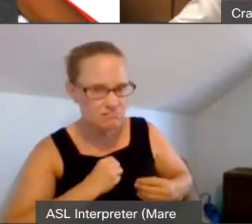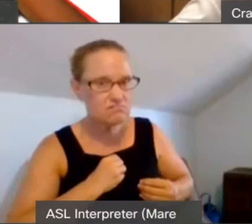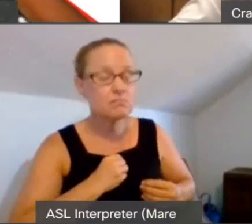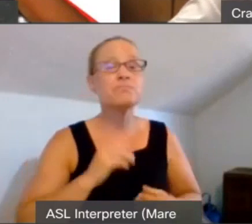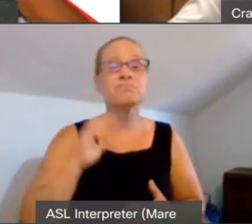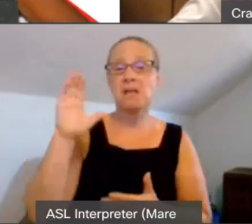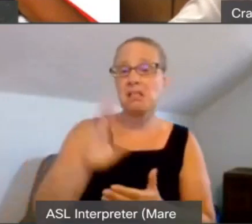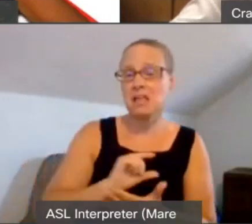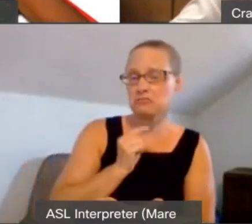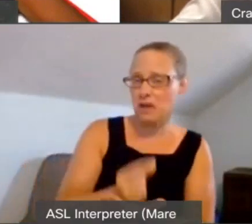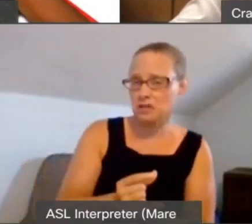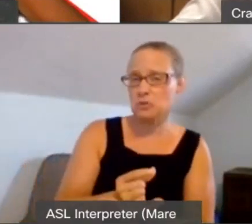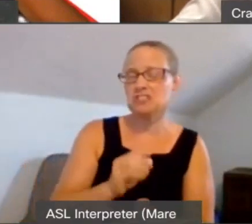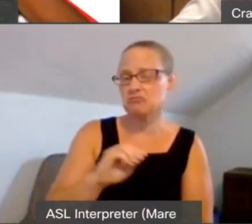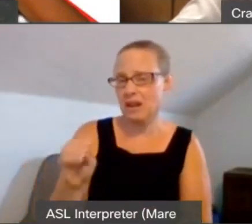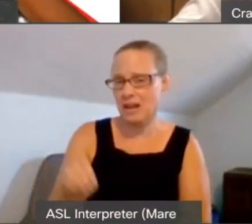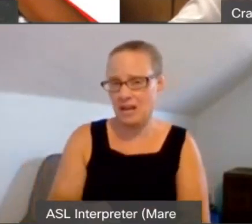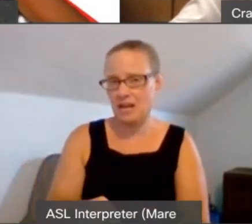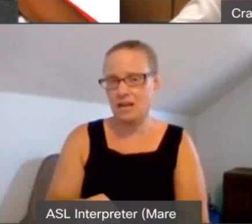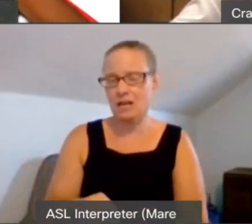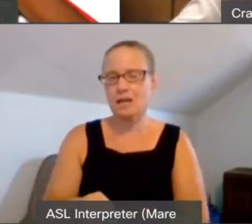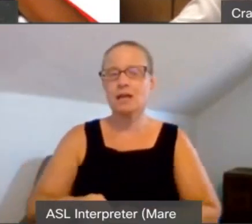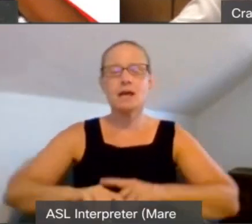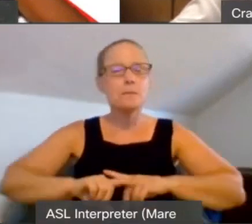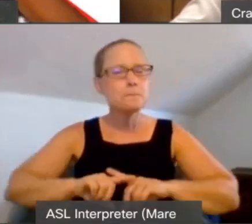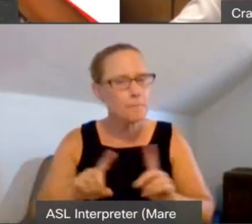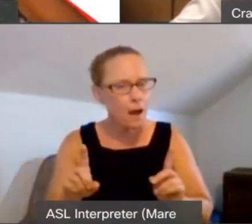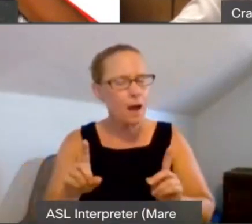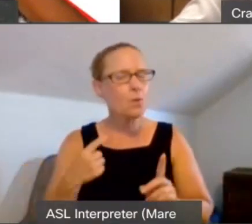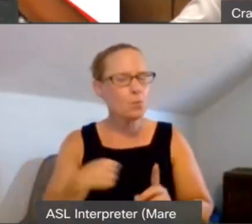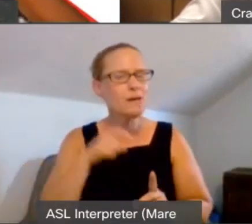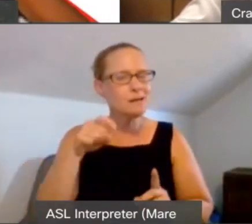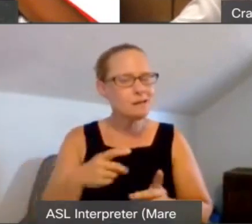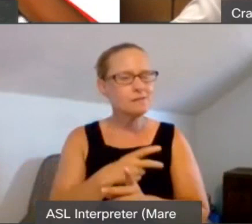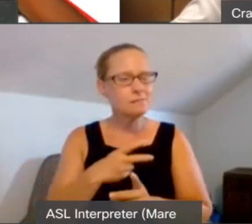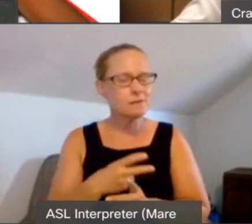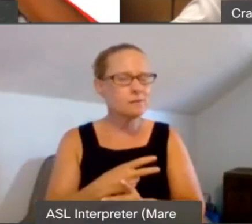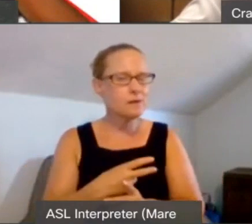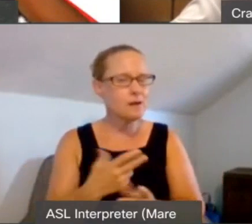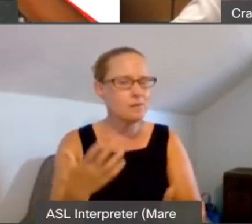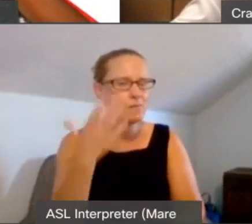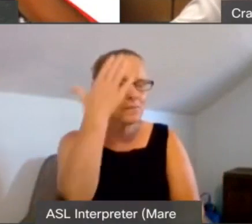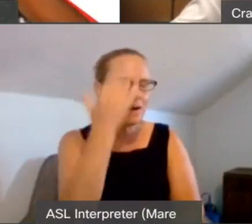Question is what's responsible for this and what fixes it? And they do appear to be a number of factors